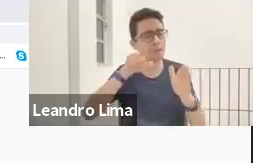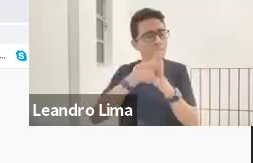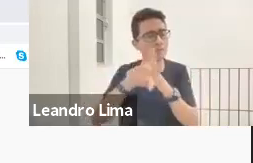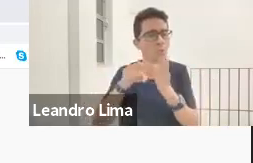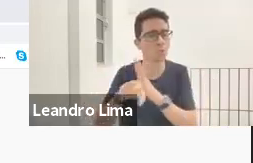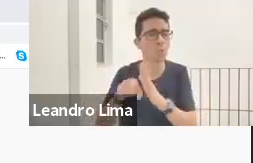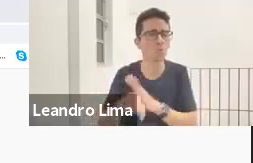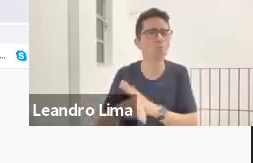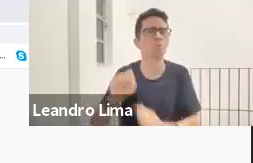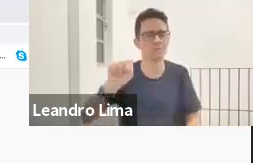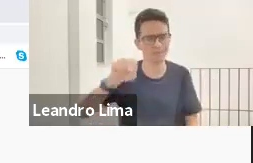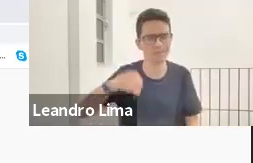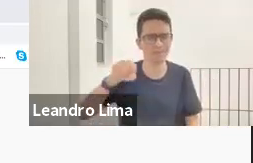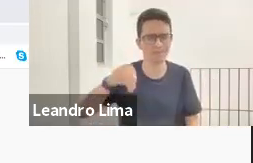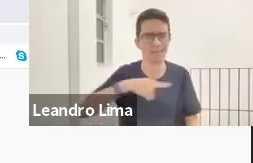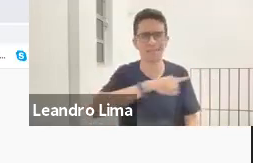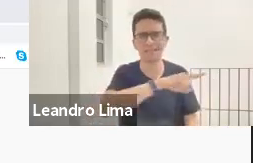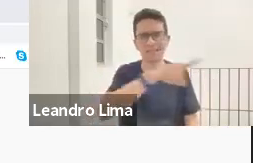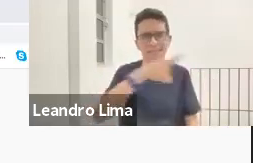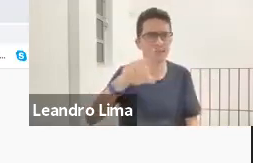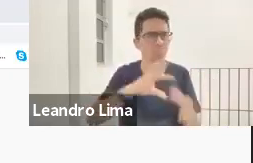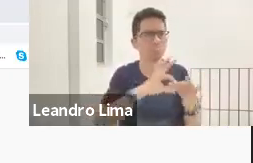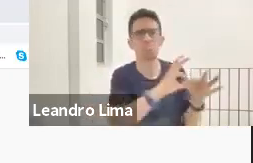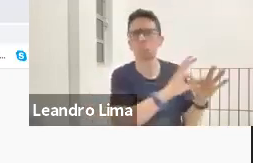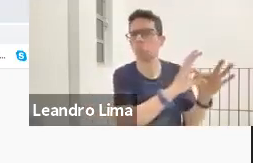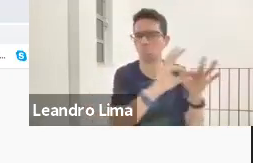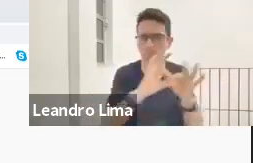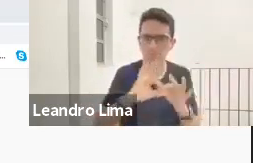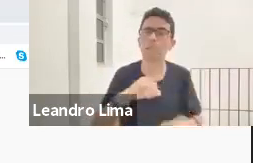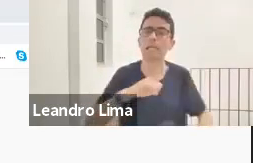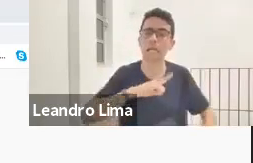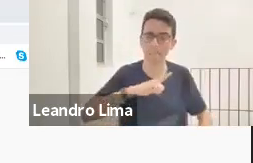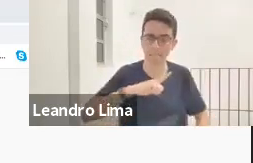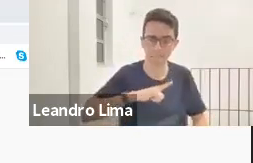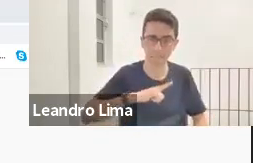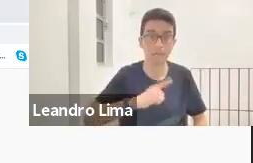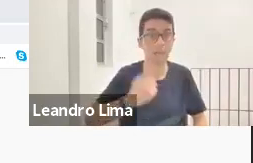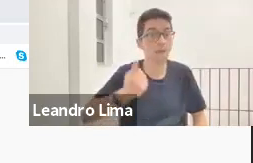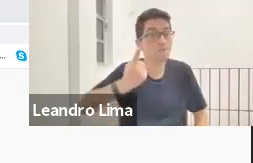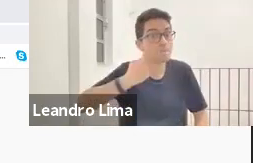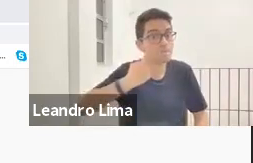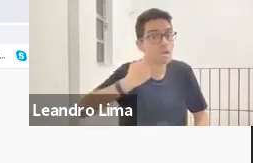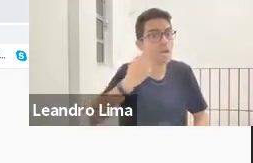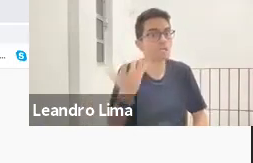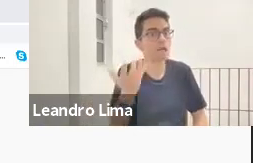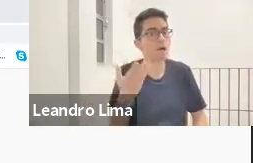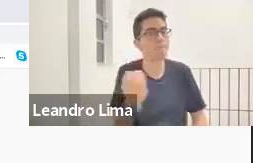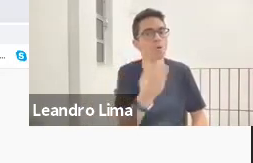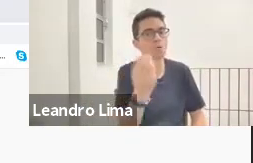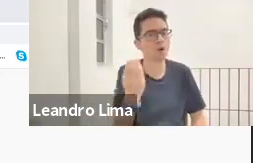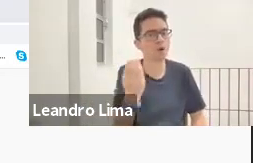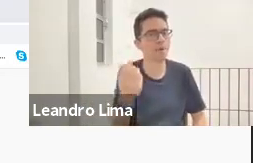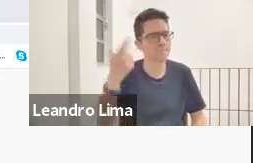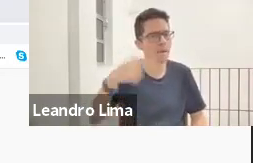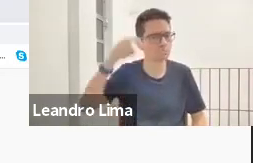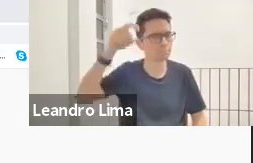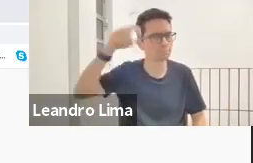intertwined. Yeah. Yes, here Yeah. Yes, you're right. t. So, but I would i would love t. So, but I would, I would love to look at the one that this number to look at the one that this number three Vinnie could you